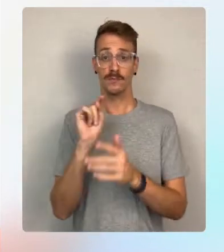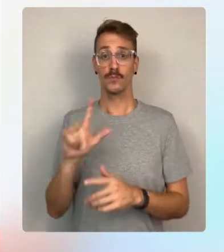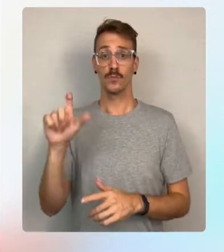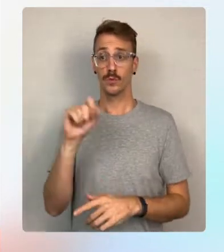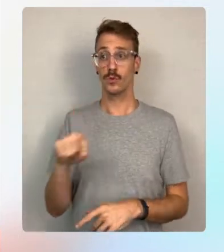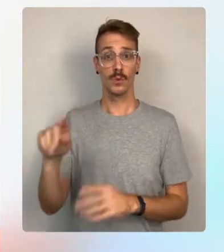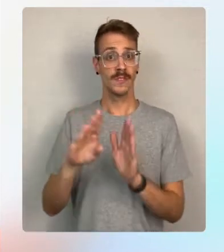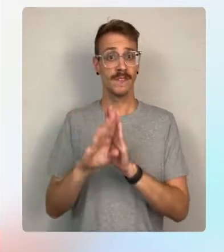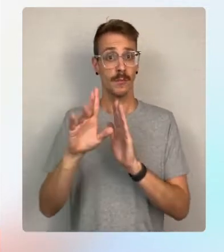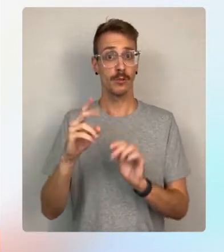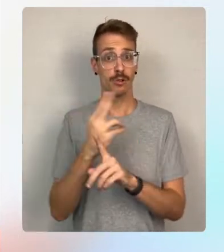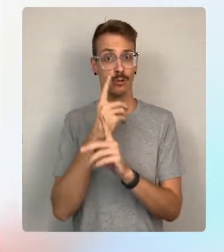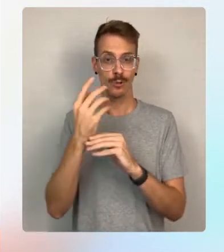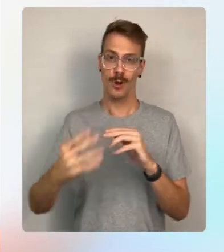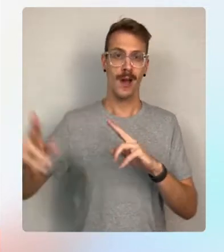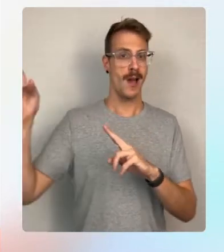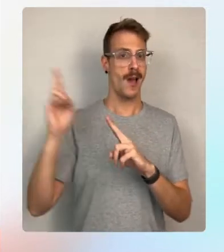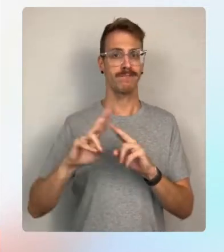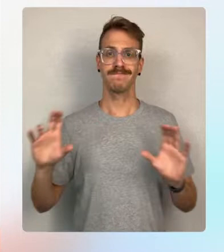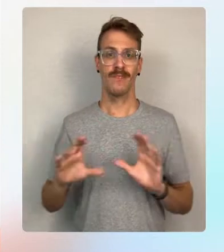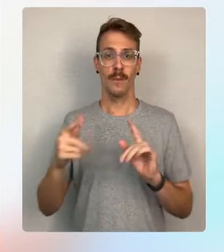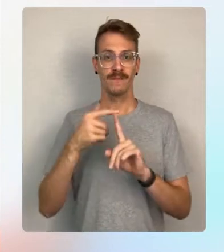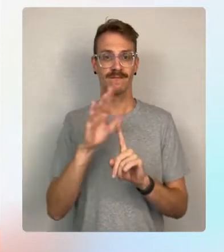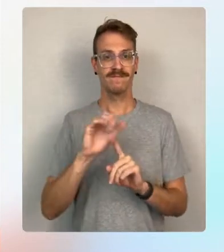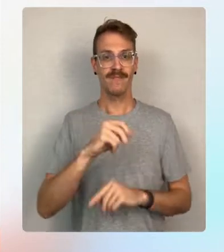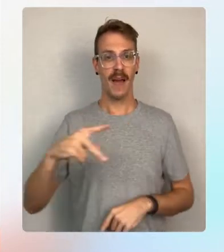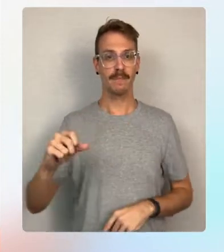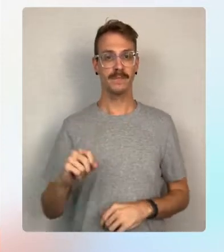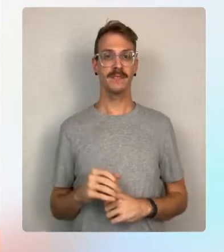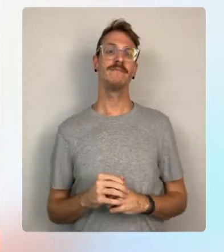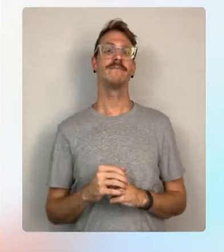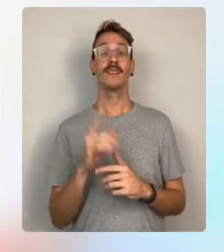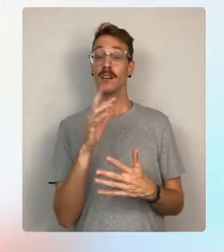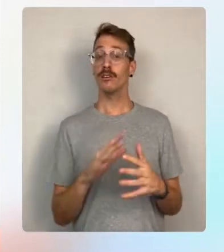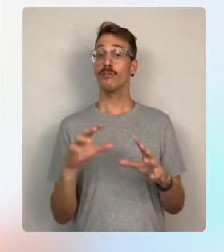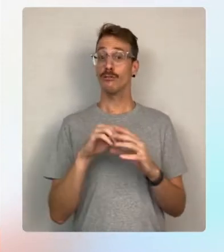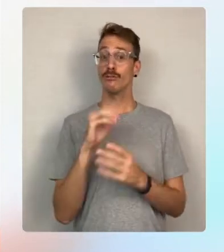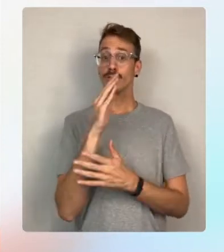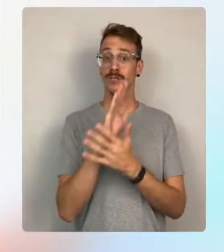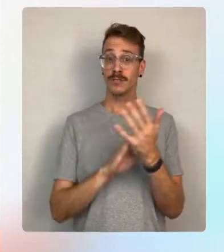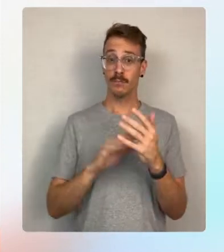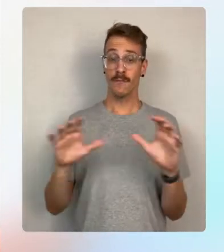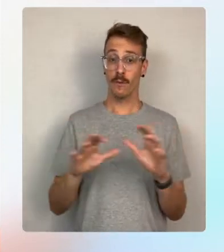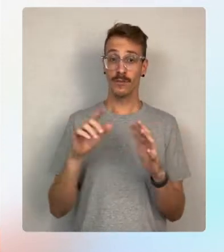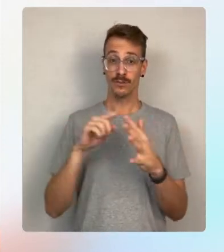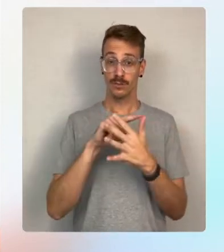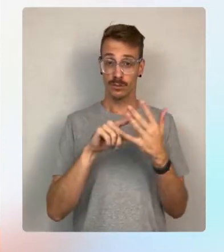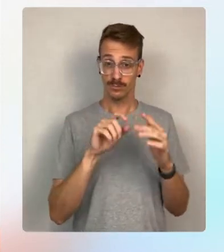for maximizing the potential of their applications. This includes some improvement to Perfetto